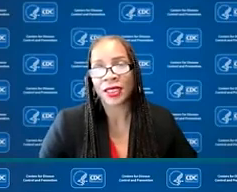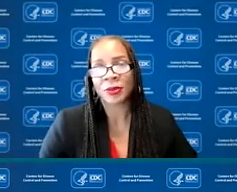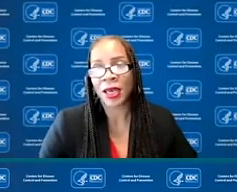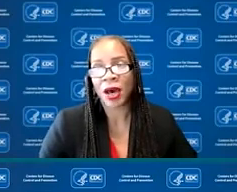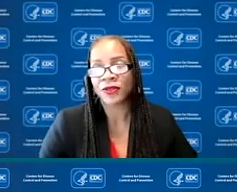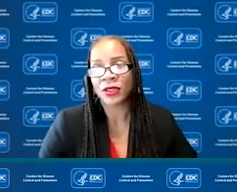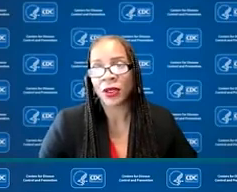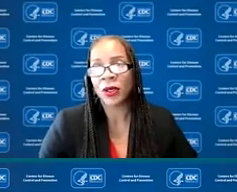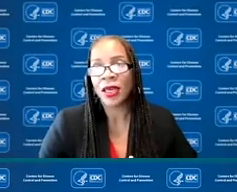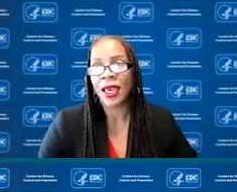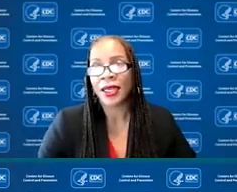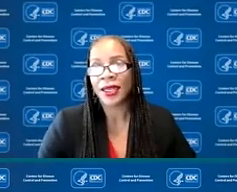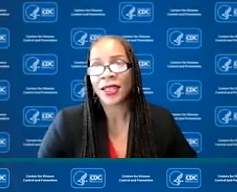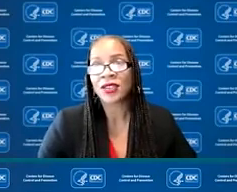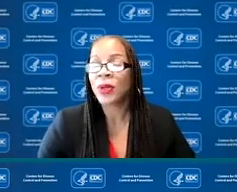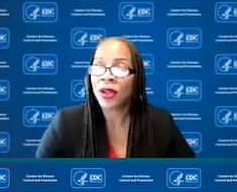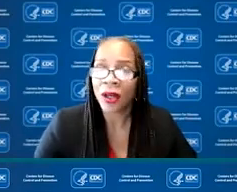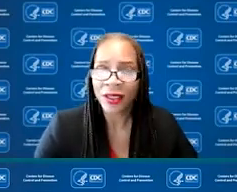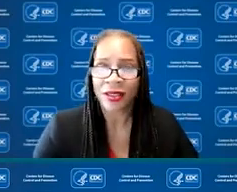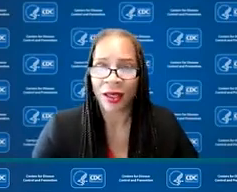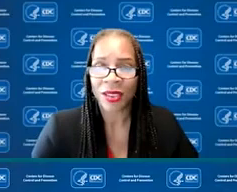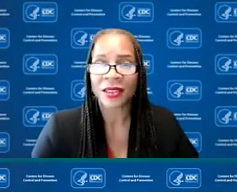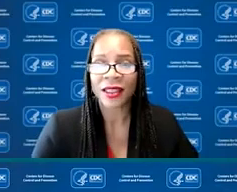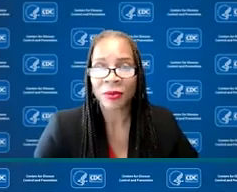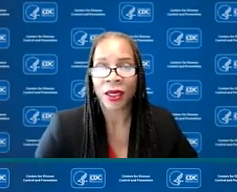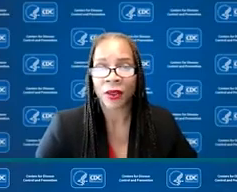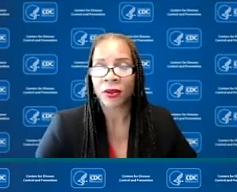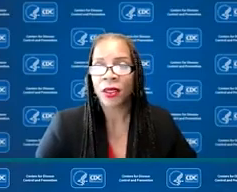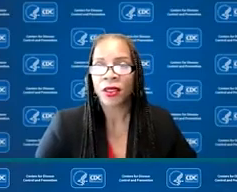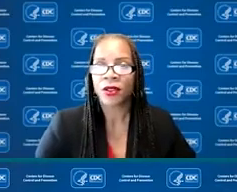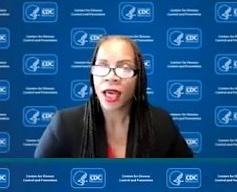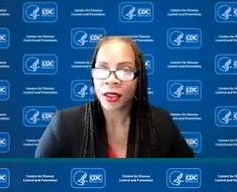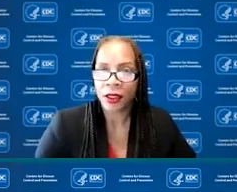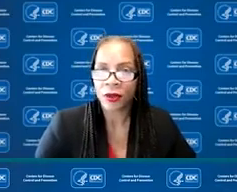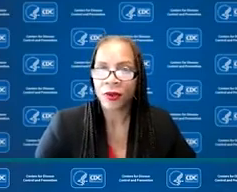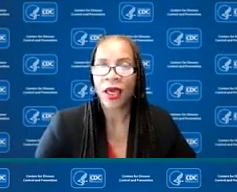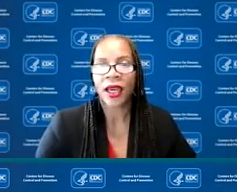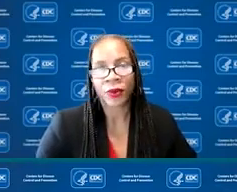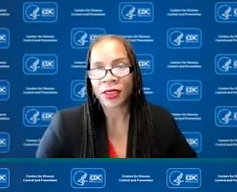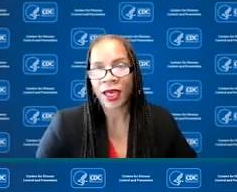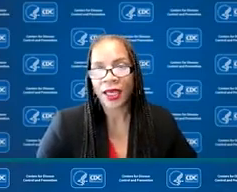get some time off, and to encourage them, and to let them know you’re not alone: "I realize